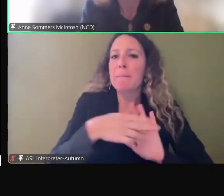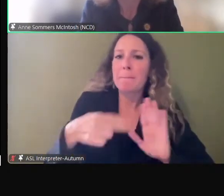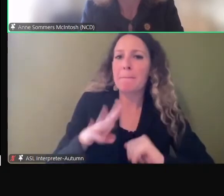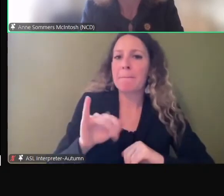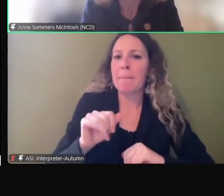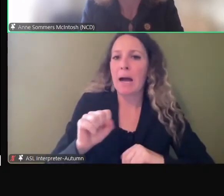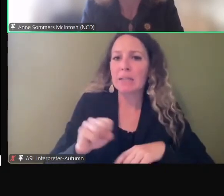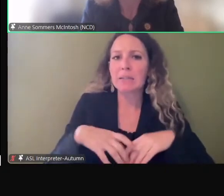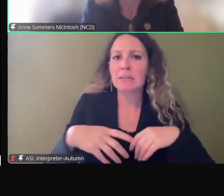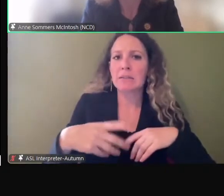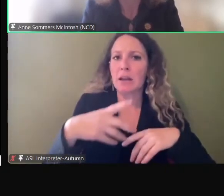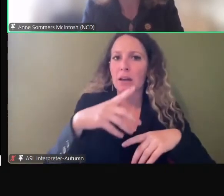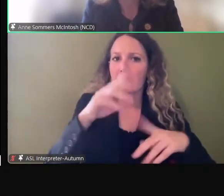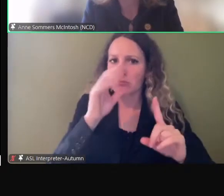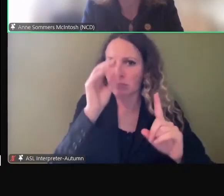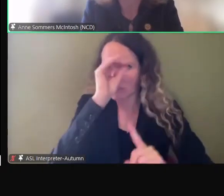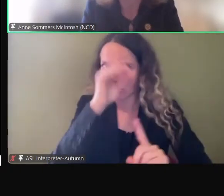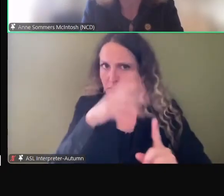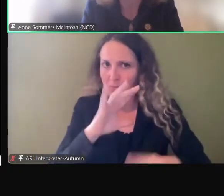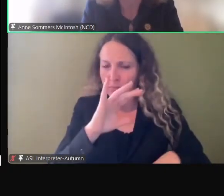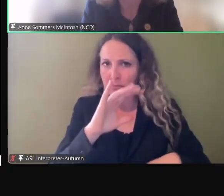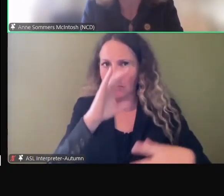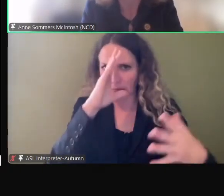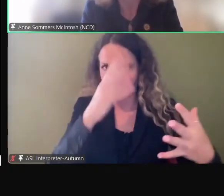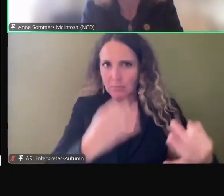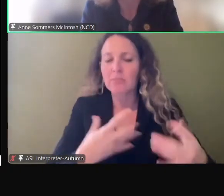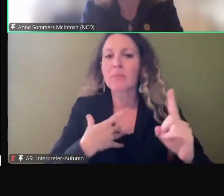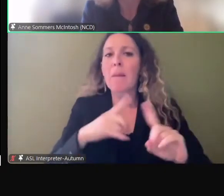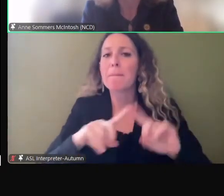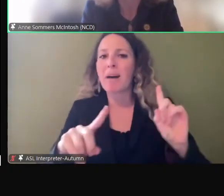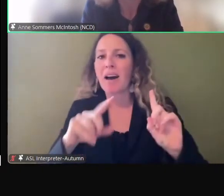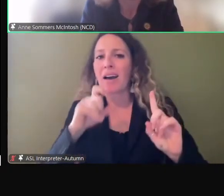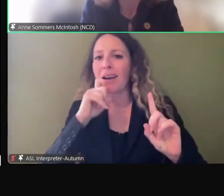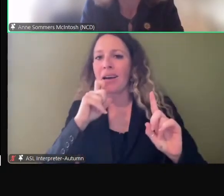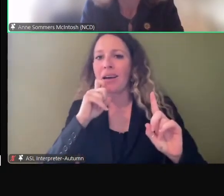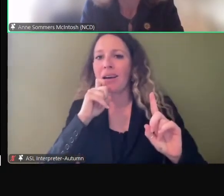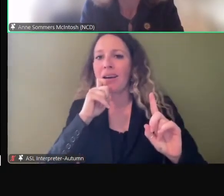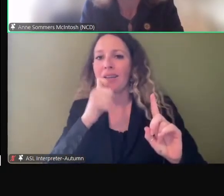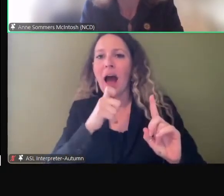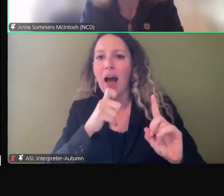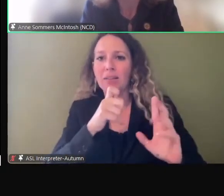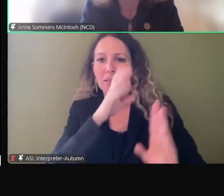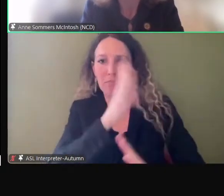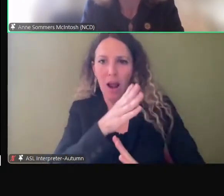exacerbator as well that must be acknowledged and addressed head on. Many of you are likely